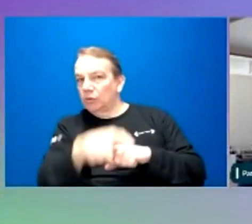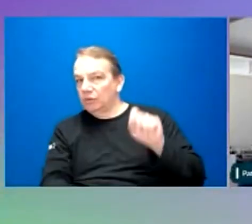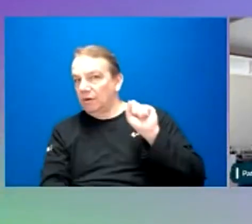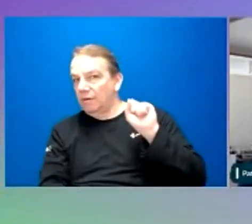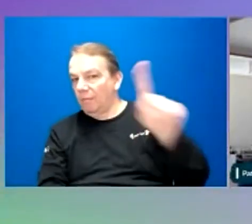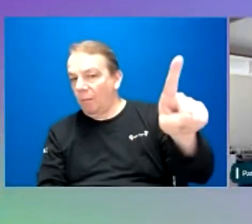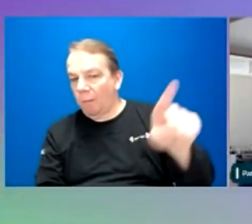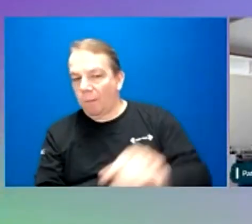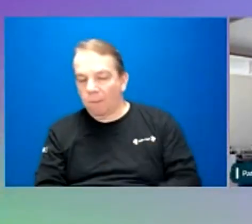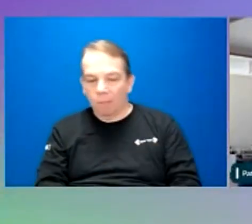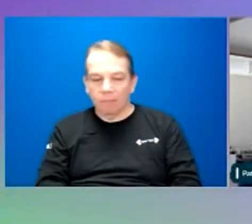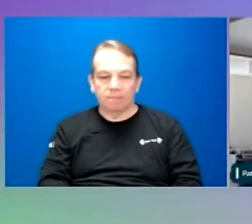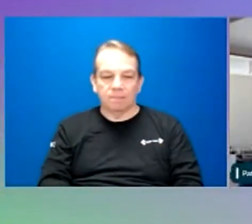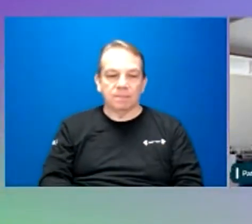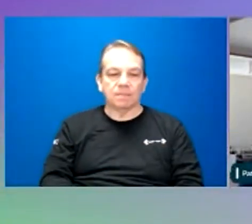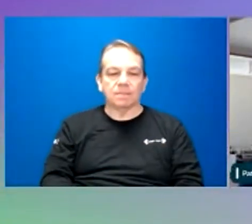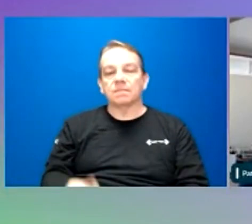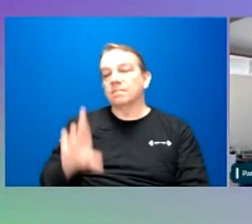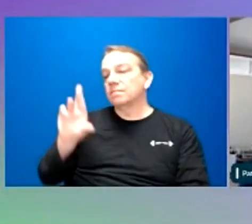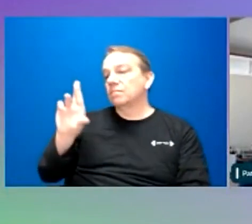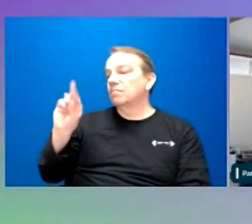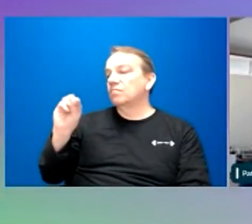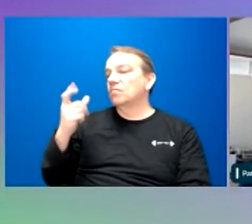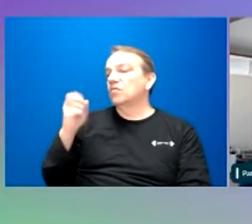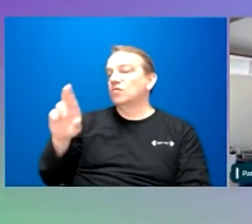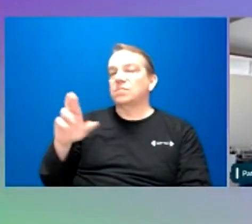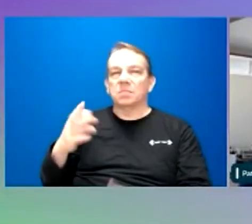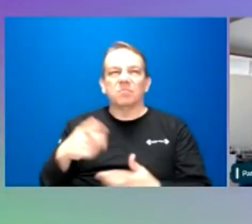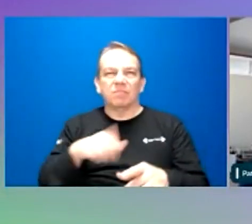you know, we need to set proper expectations with how we go into